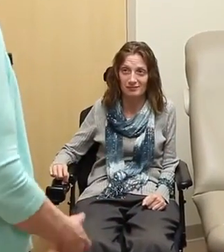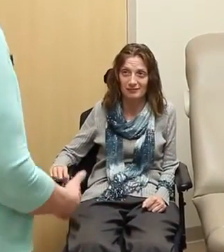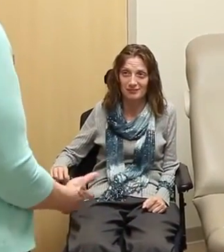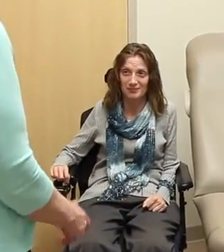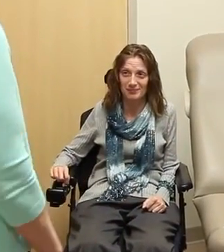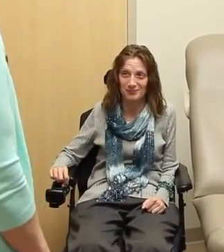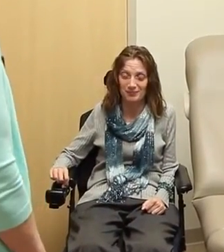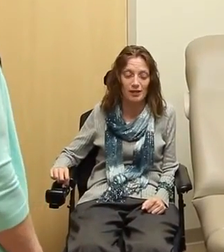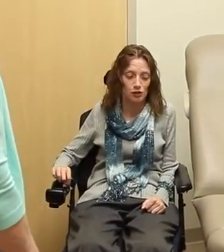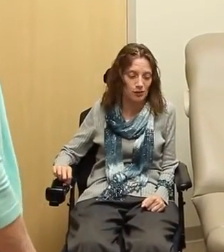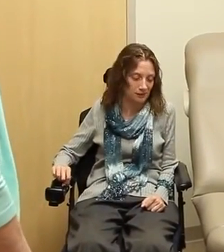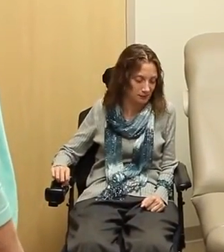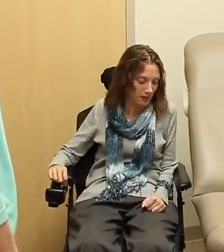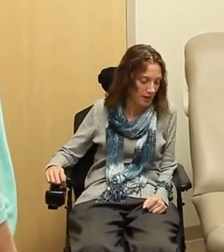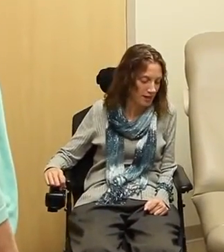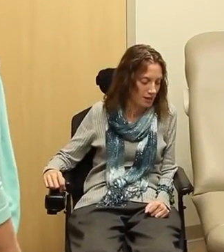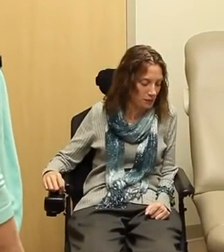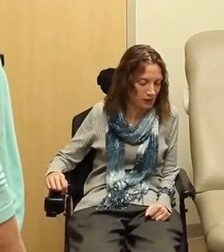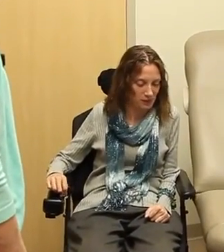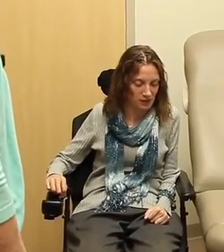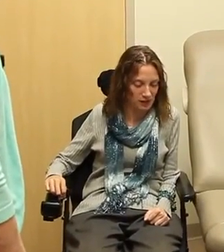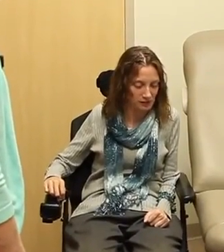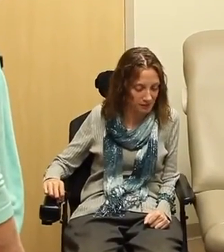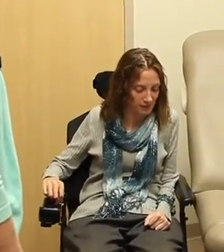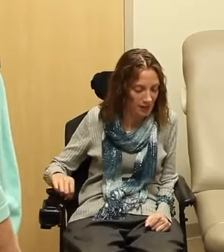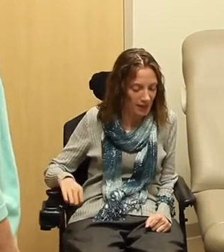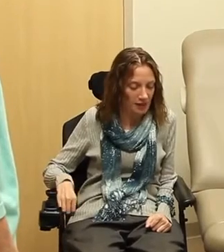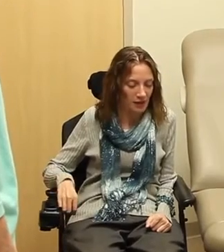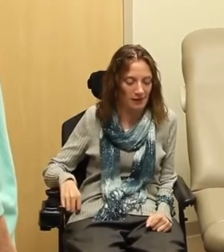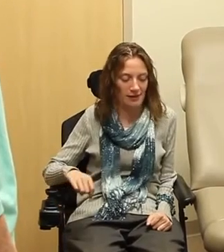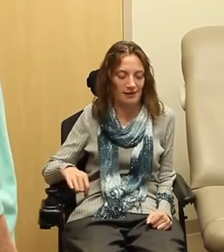how you want to be lifted? - Sure. I'll pull up close here.